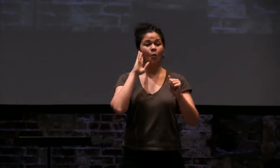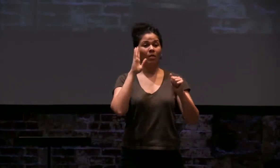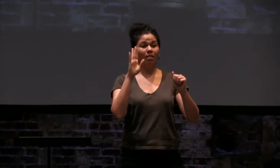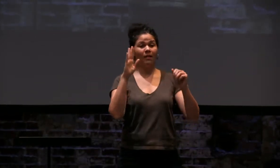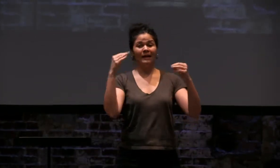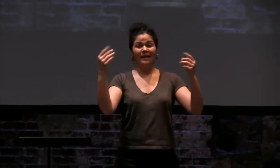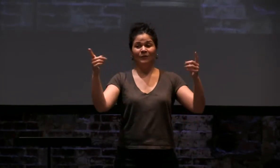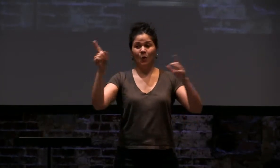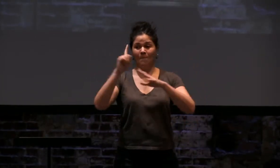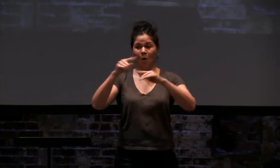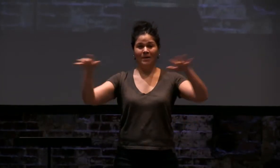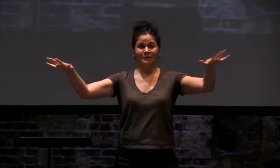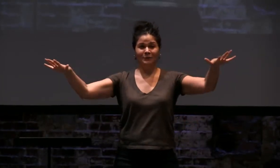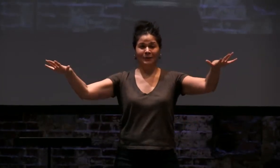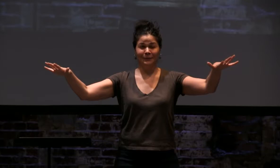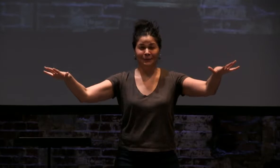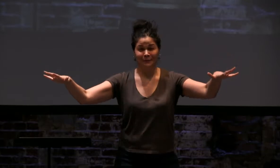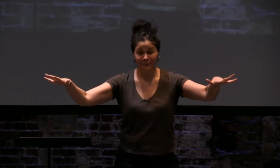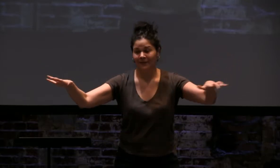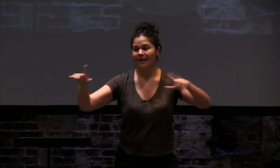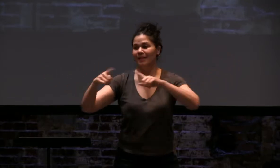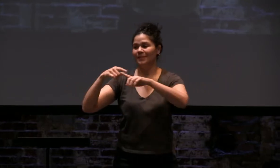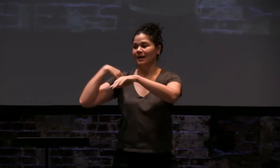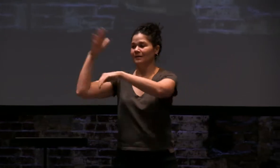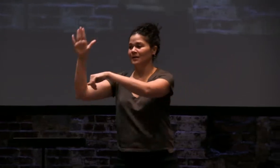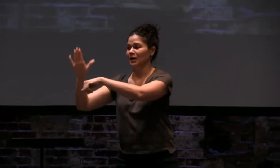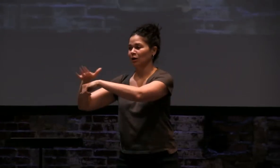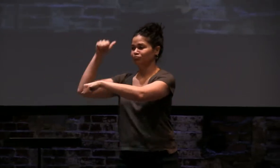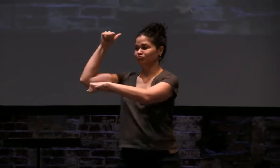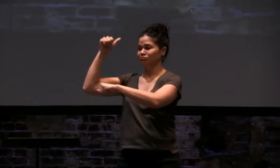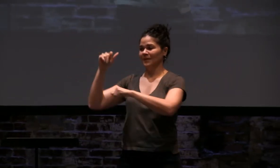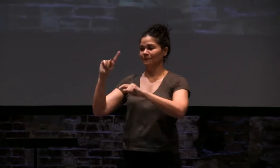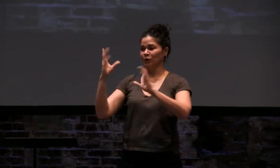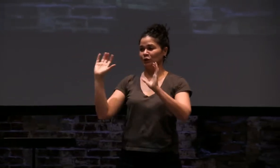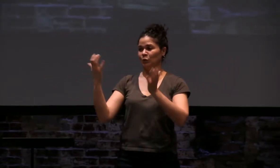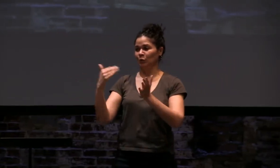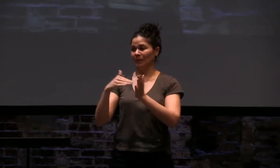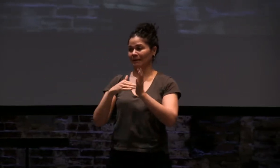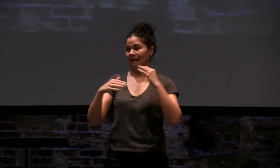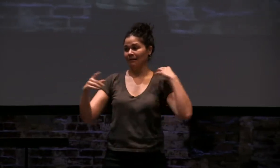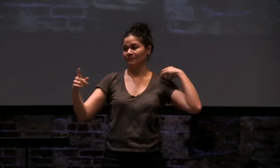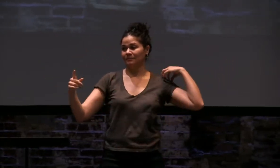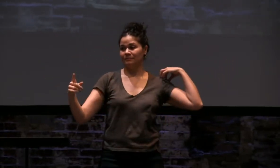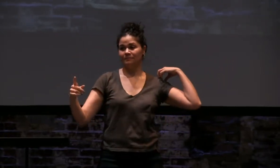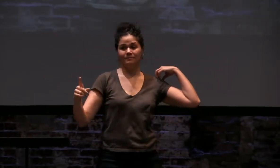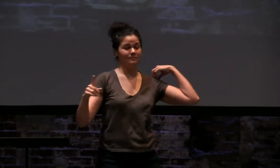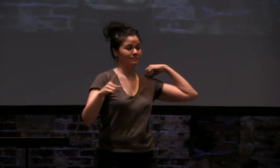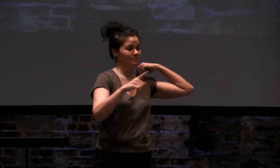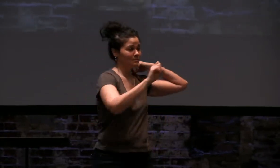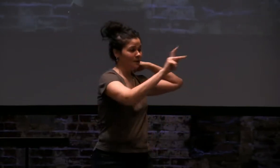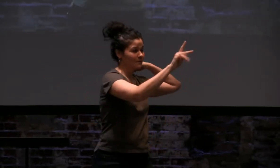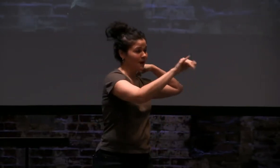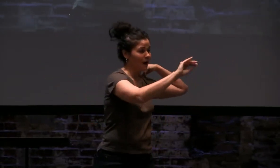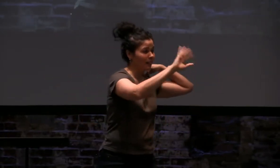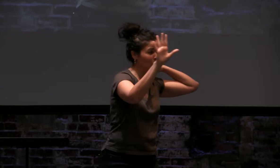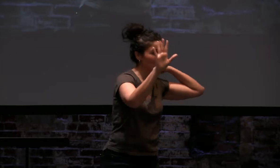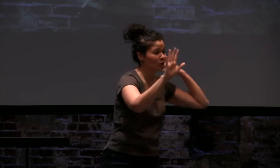Whatever it is you would like to do with just one minute, one last minute, this is the opportunity for that.